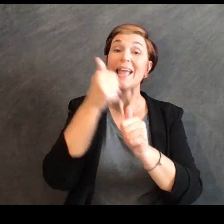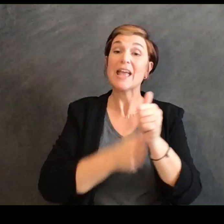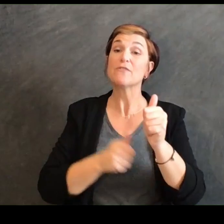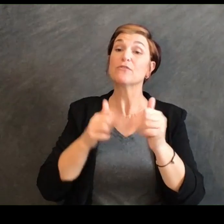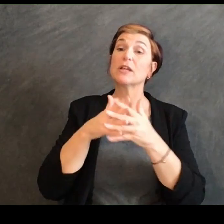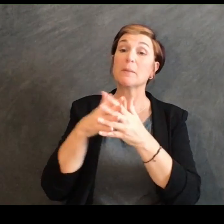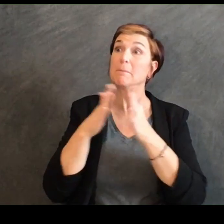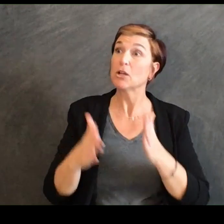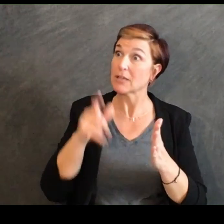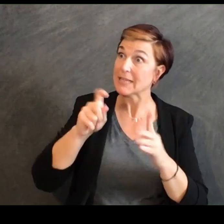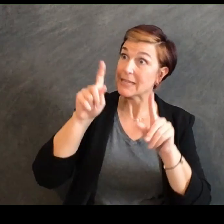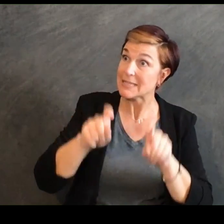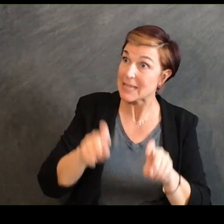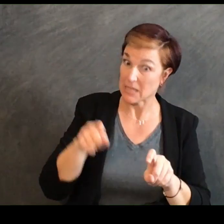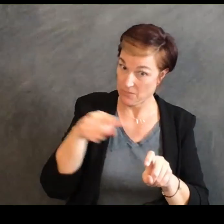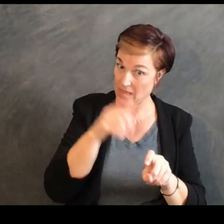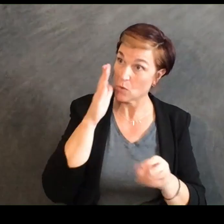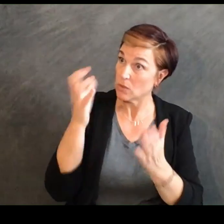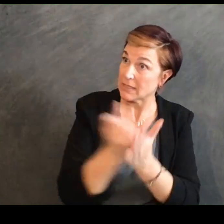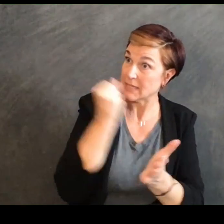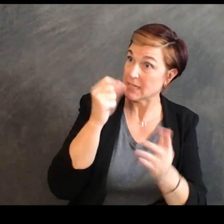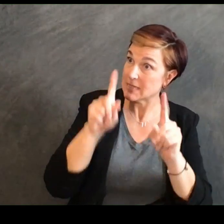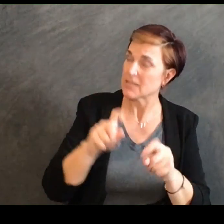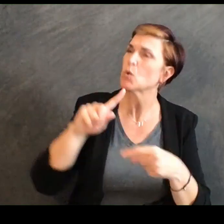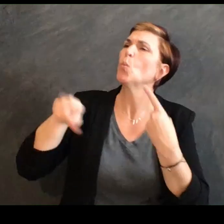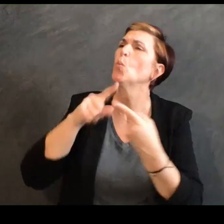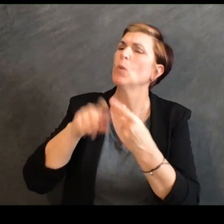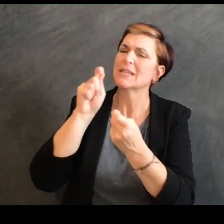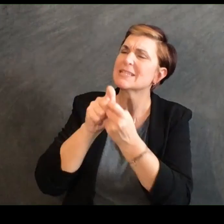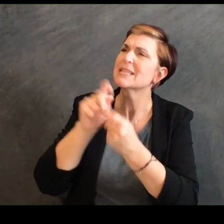will be able to have a test what's the date of that yeah no I don't take